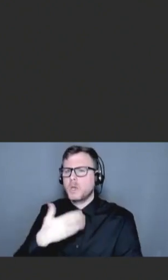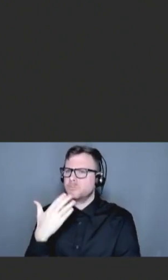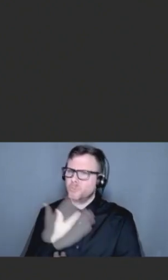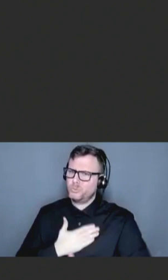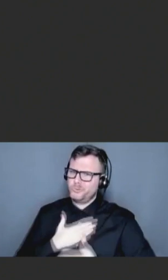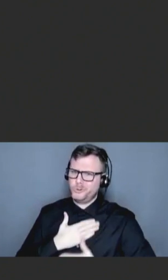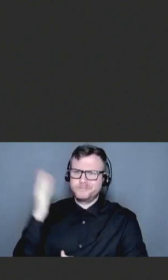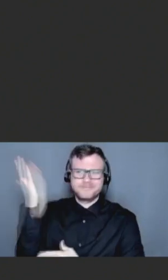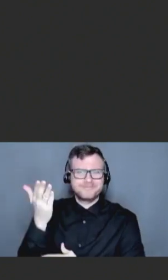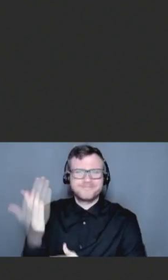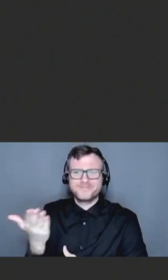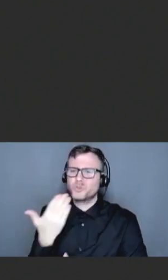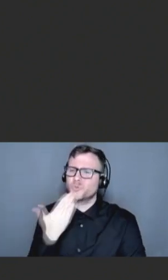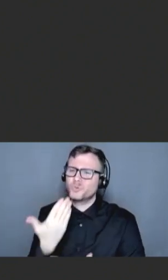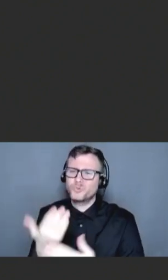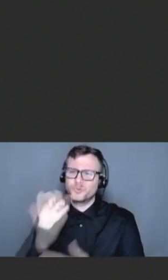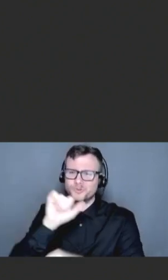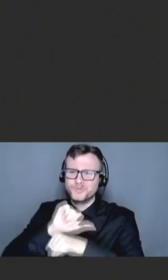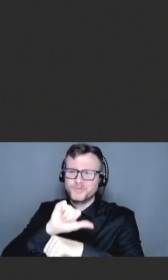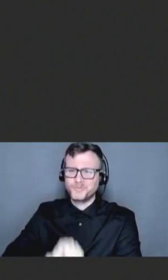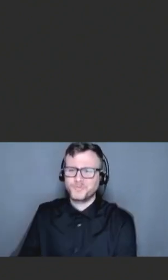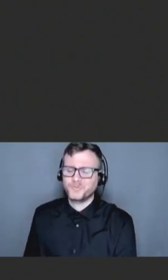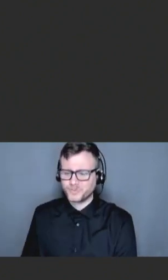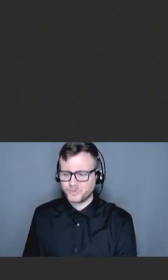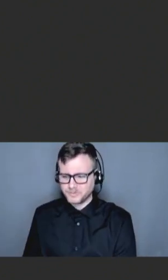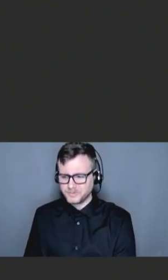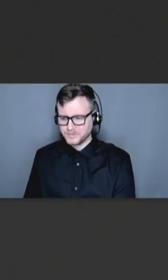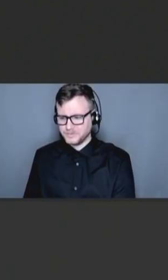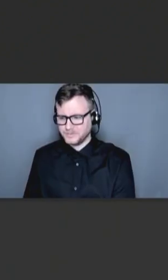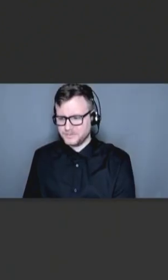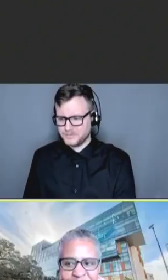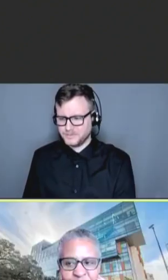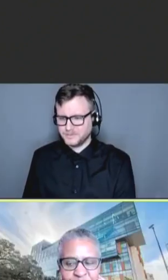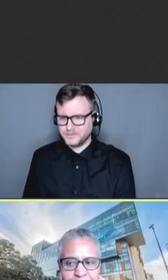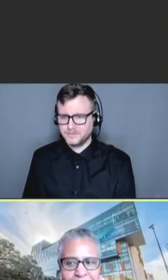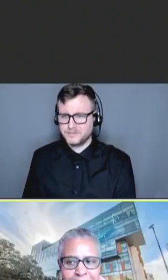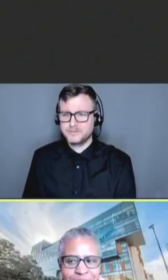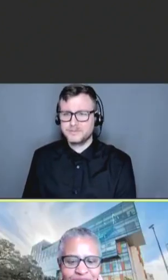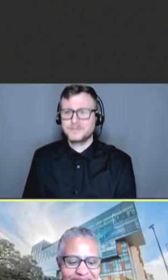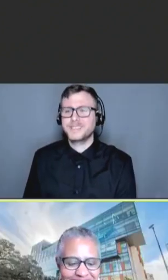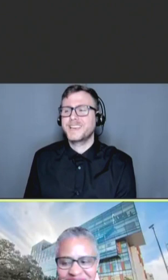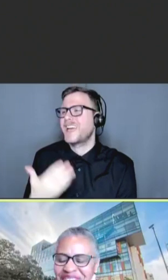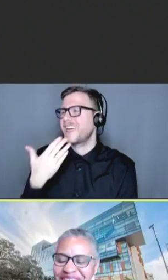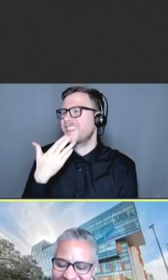Jewel Mullen: Thank you for the pep talk.